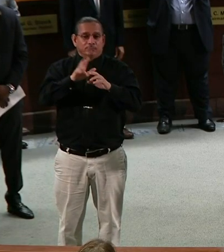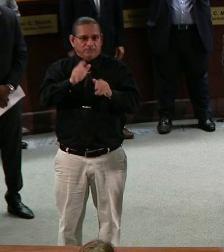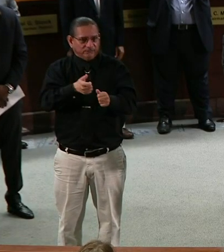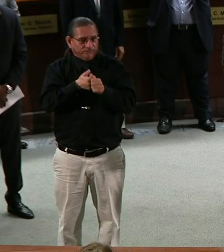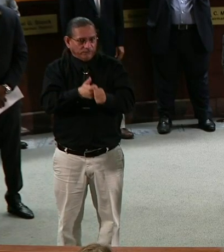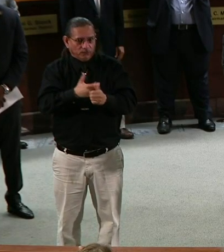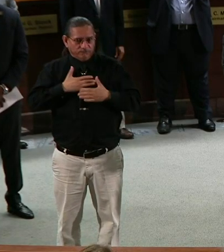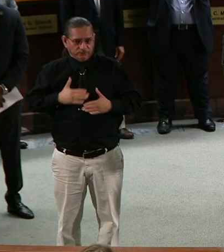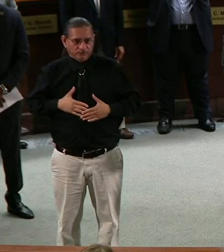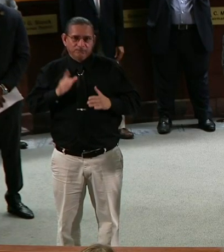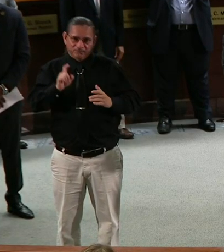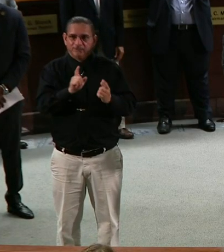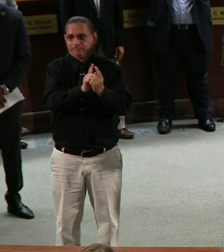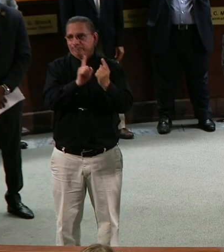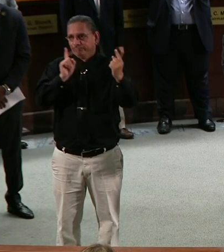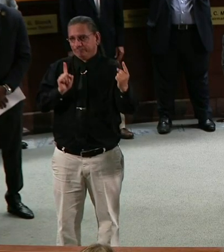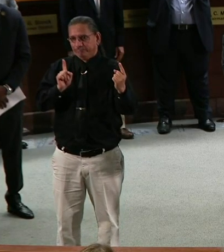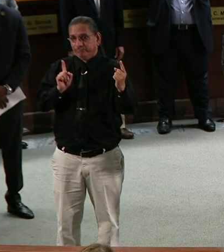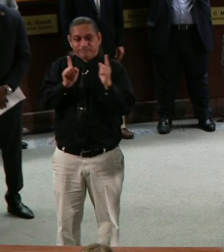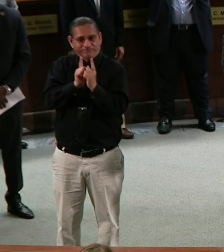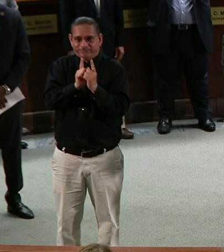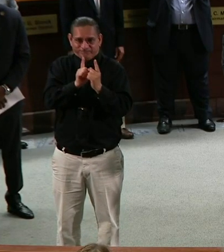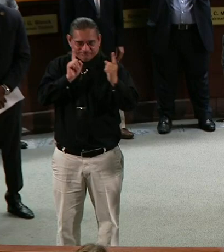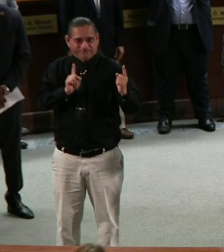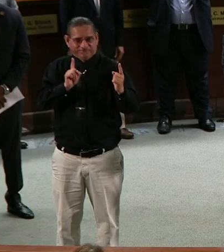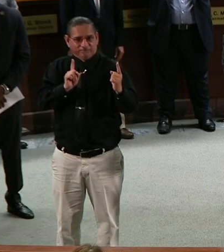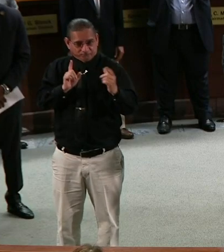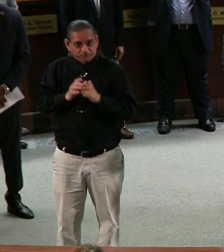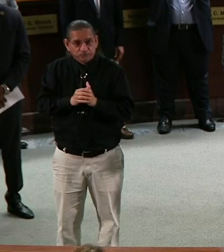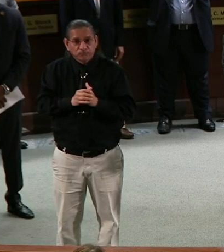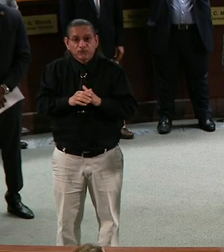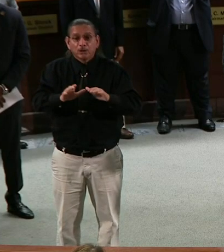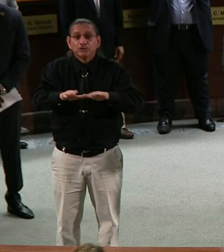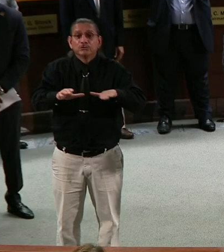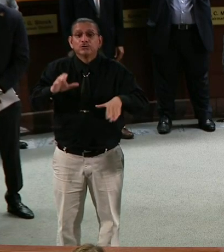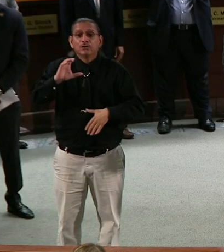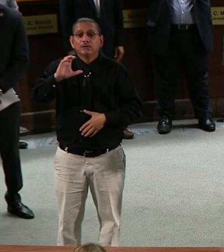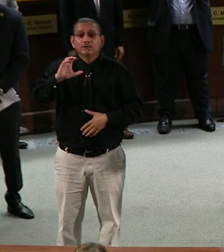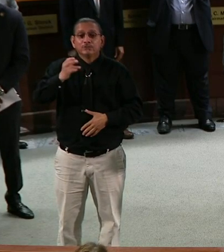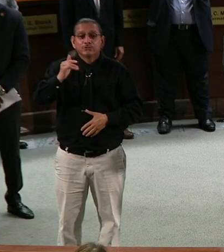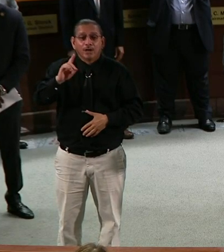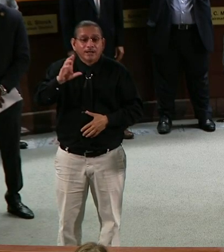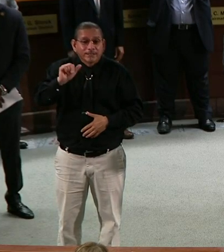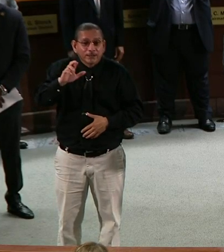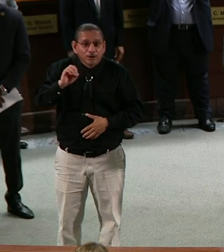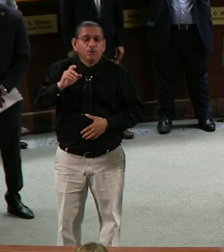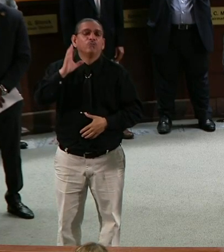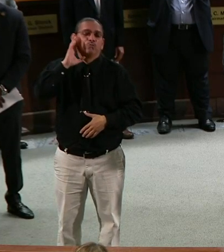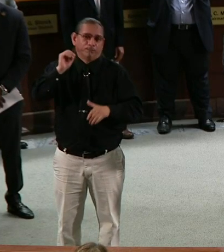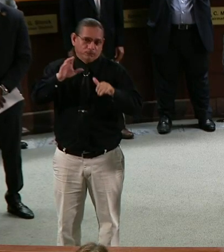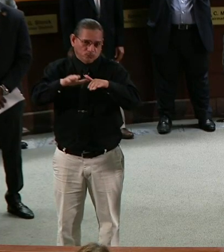WILL STILL NEED TO FOLLOW FISCAL DISTANCING REQUIREMENTS.